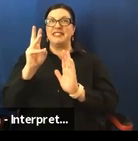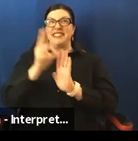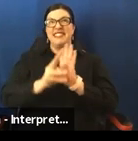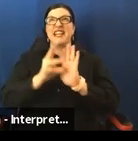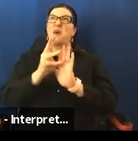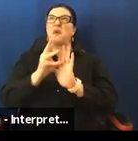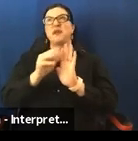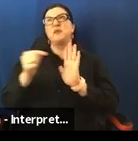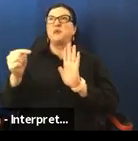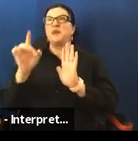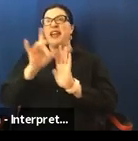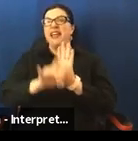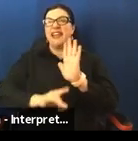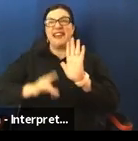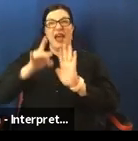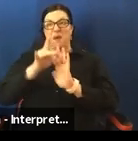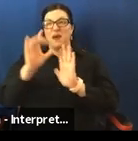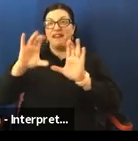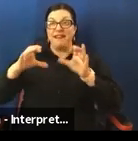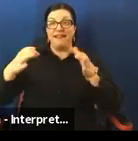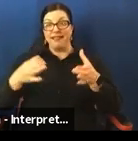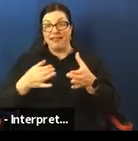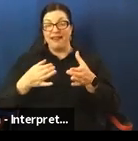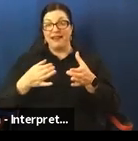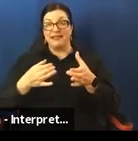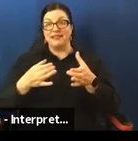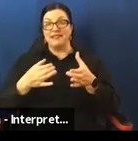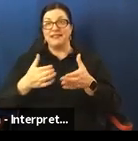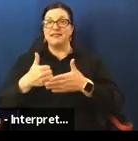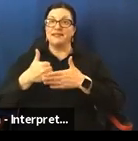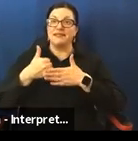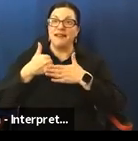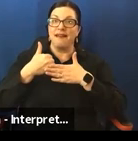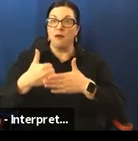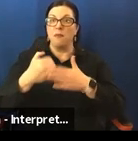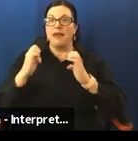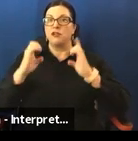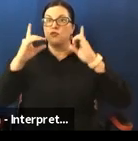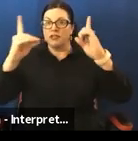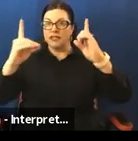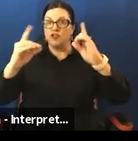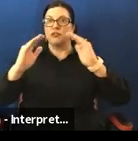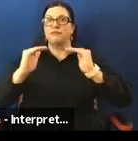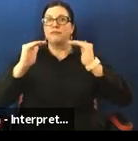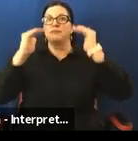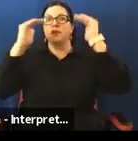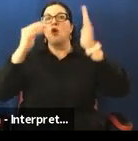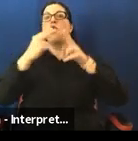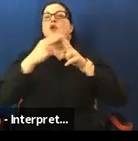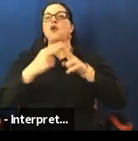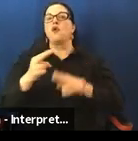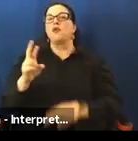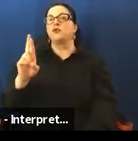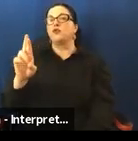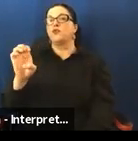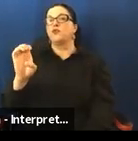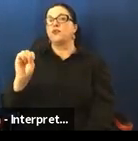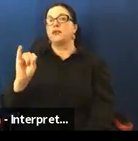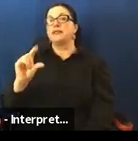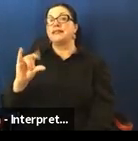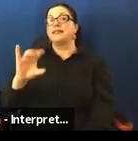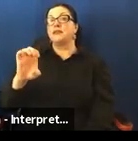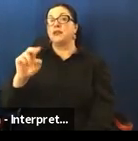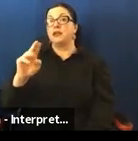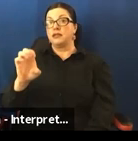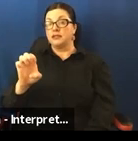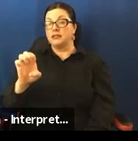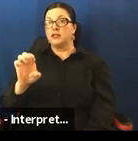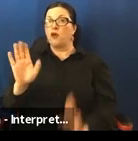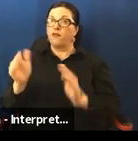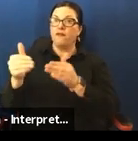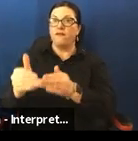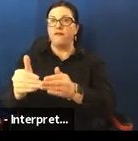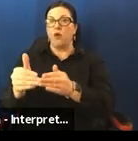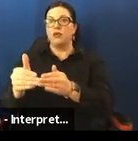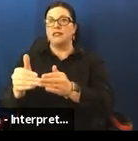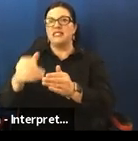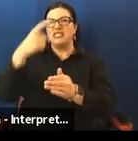Jason Williams: It's called resource resilience focused trauma informed care and education. So right now I'm training educators and I'm training social workers around shifting the way they think about things.